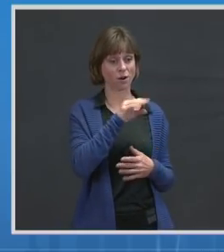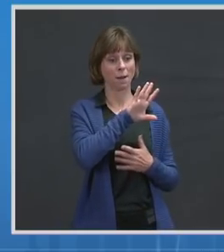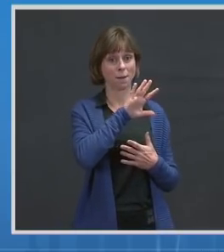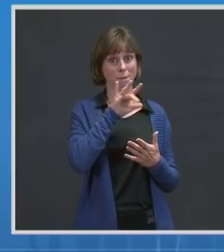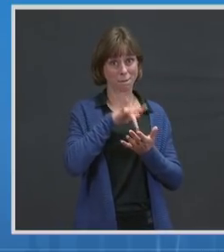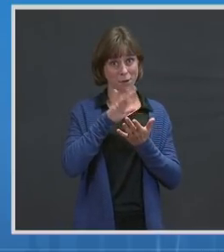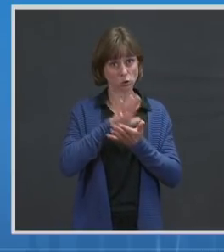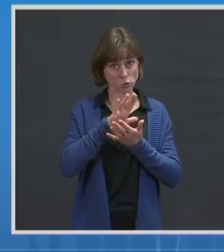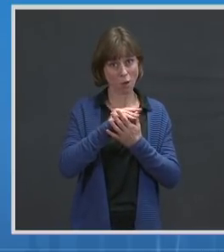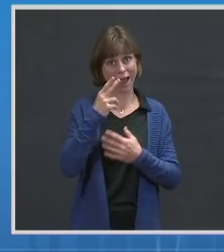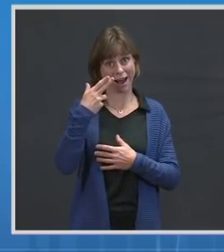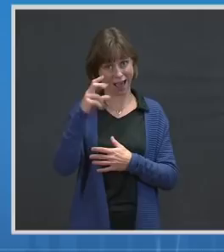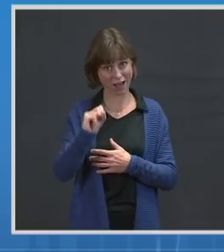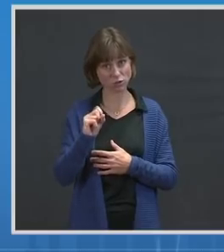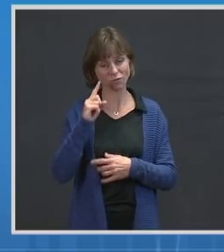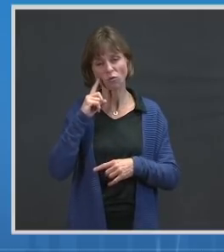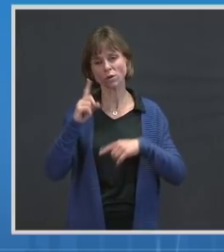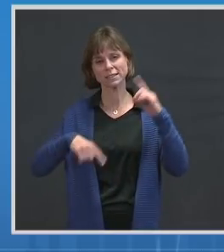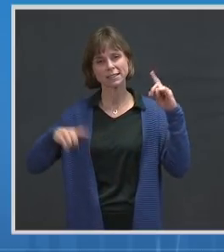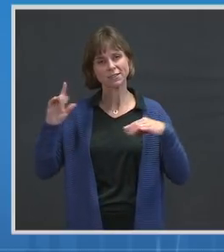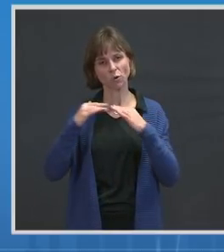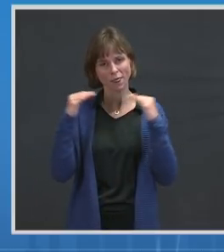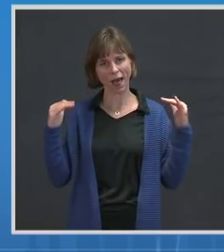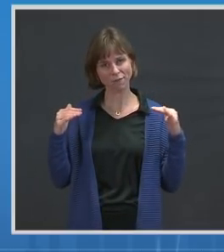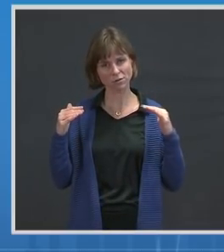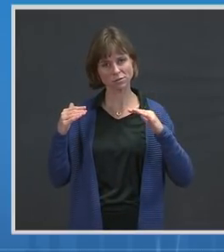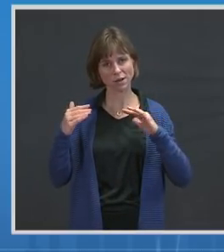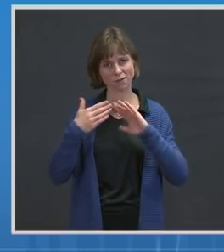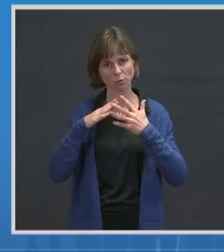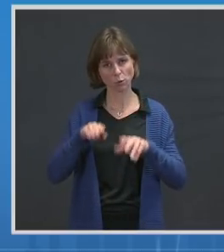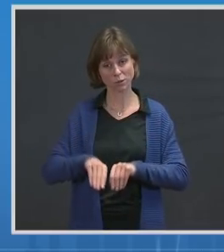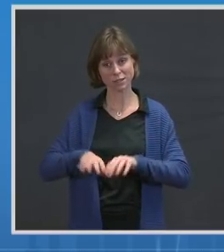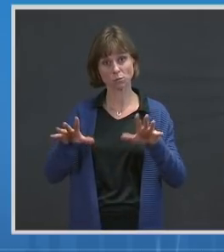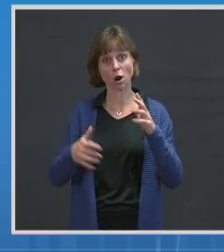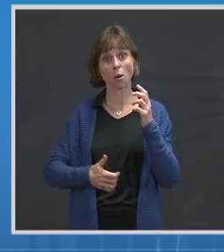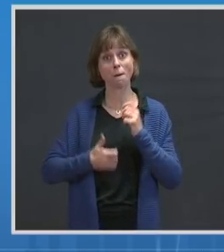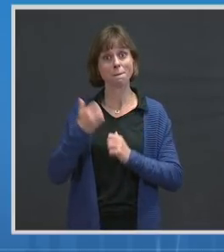levels of community spread. The most limited, which encourages virtual learning